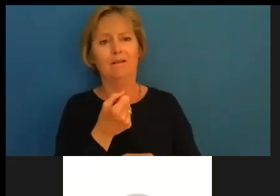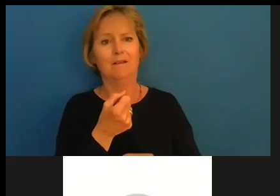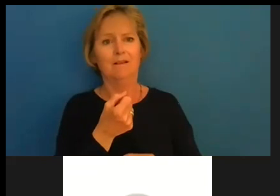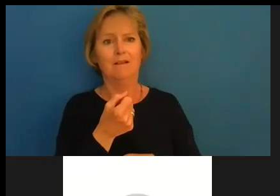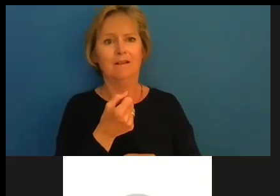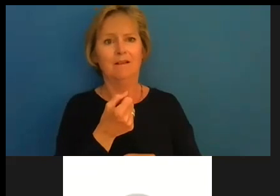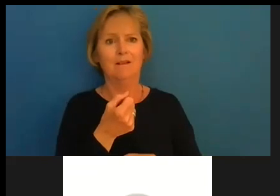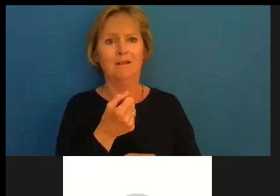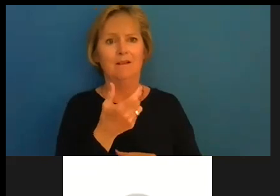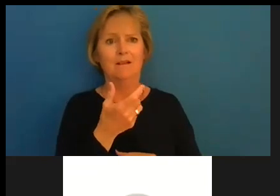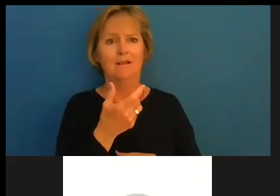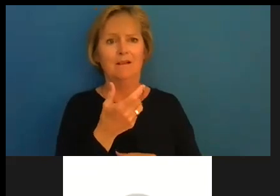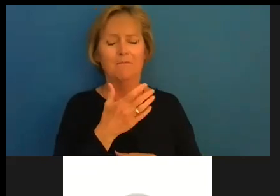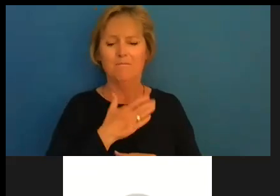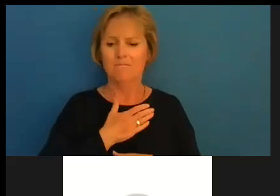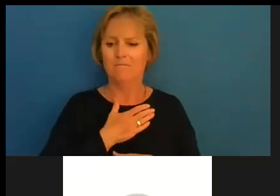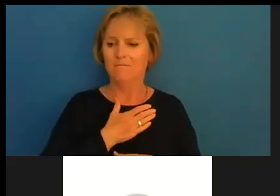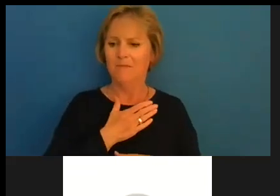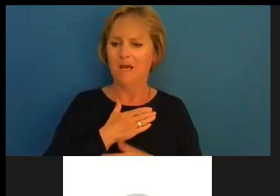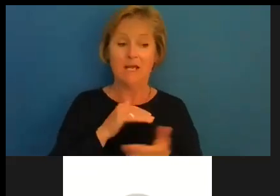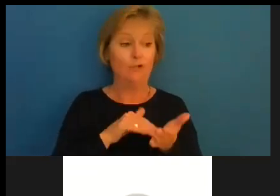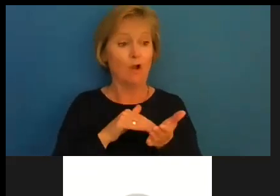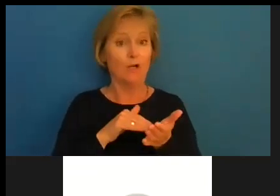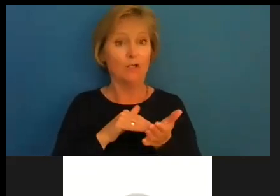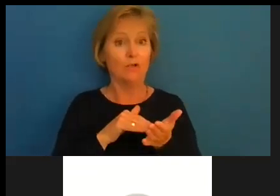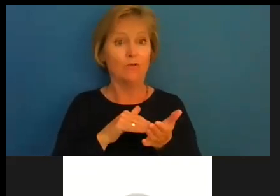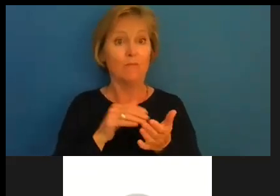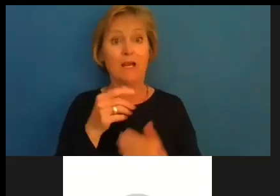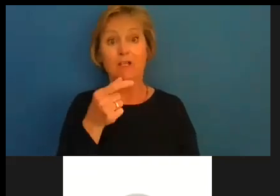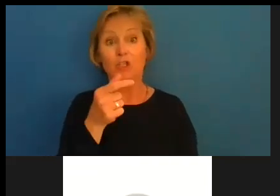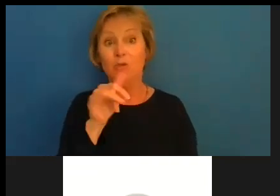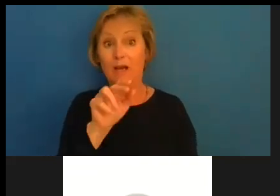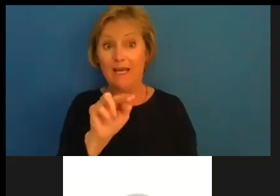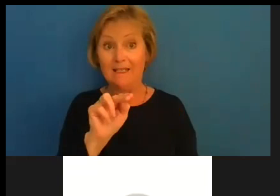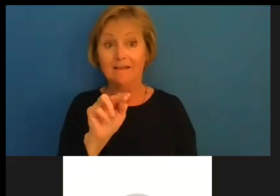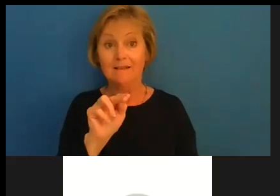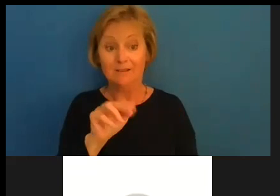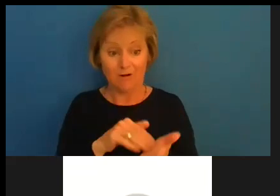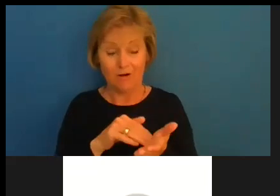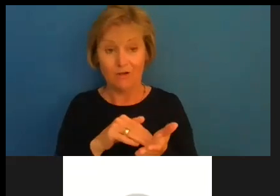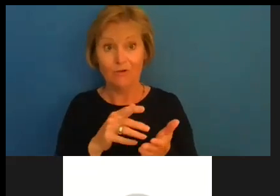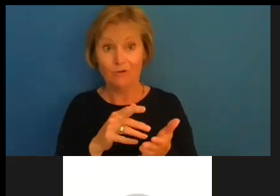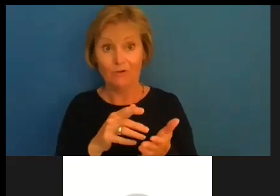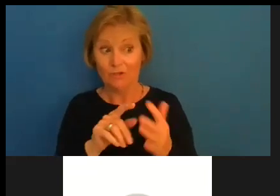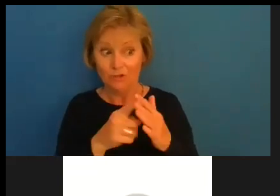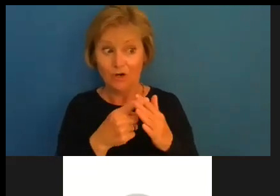So my doctor, my gynecologist was kind enough when this all started to put in